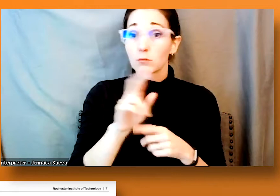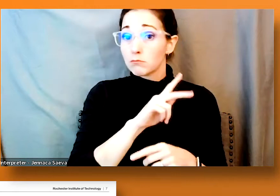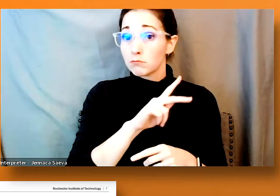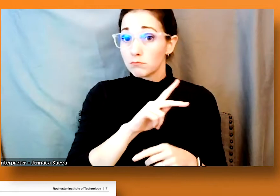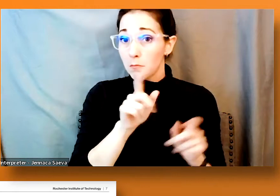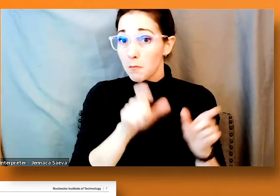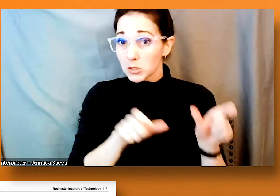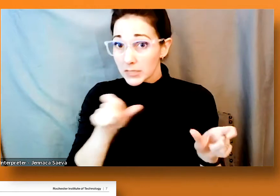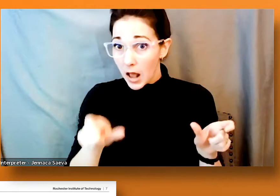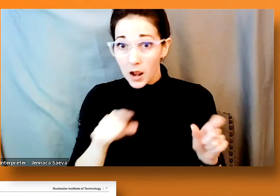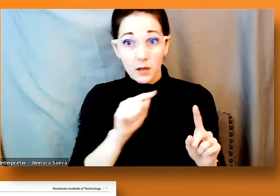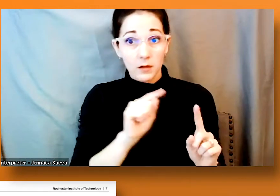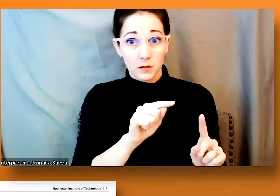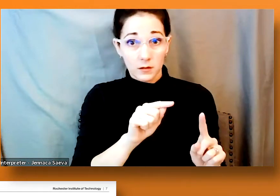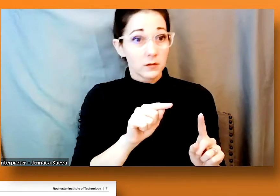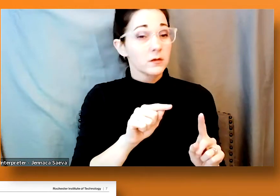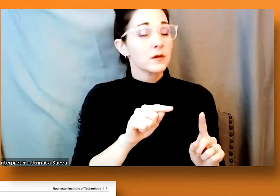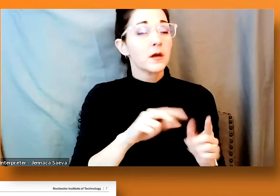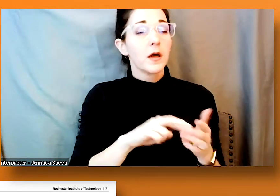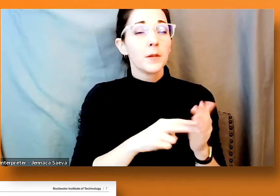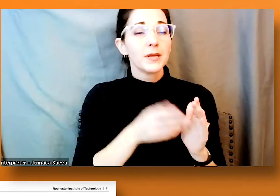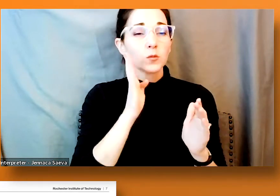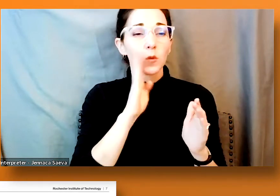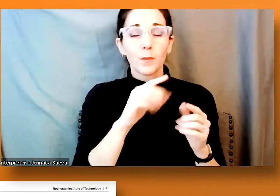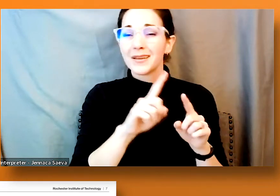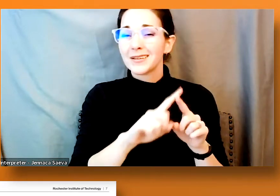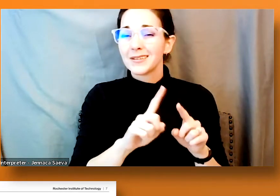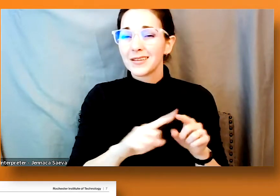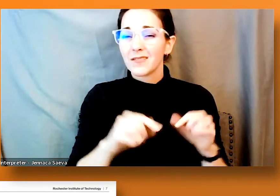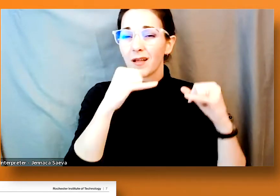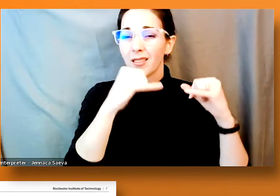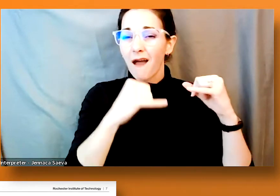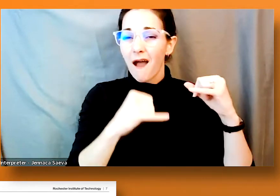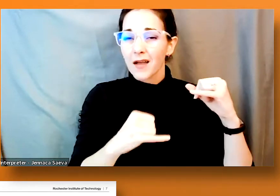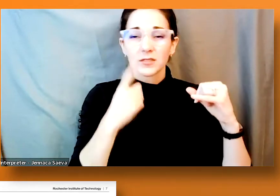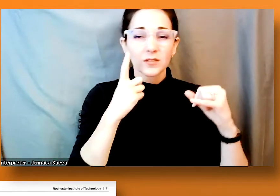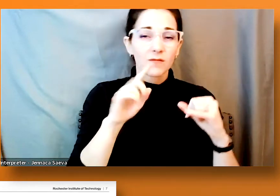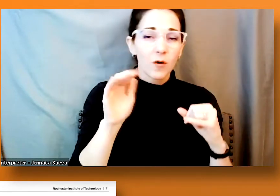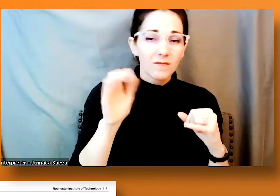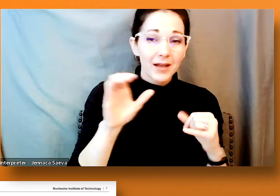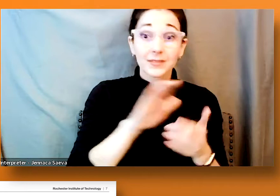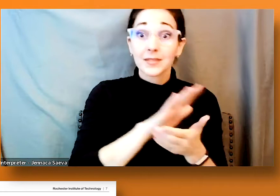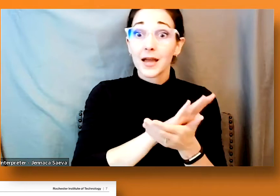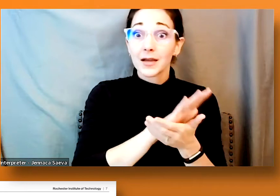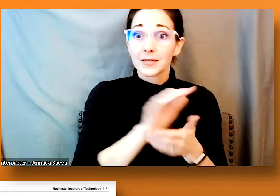different lines for faculty academic year salary,